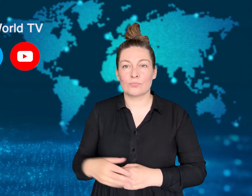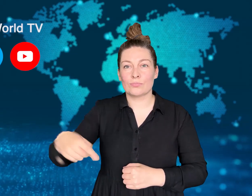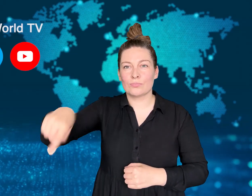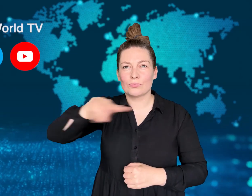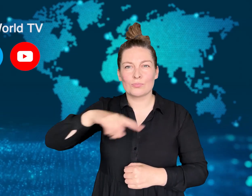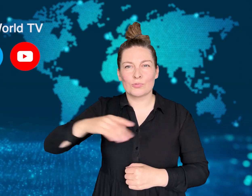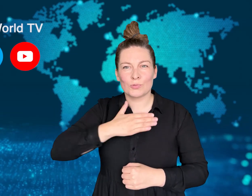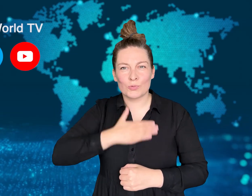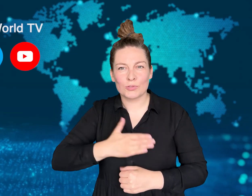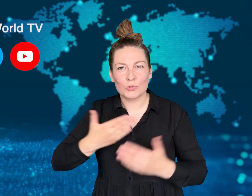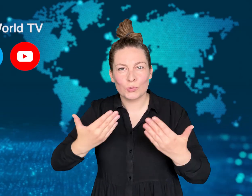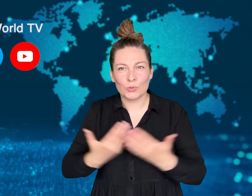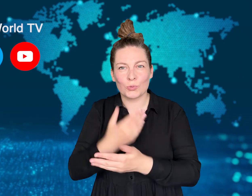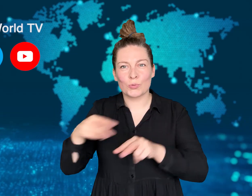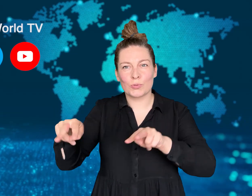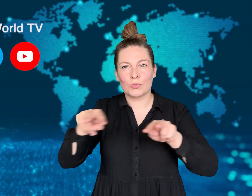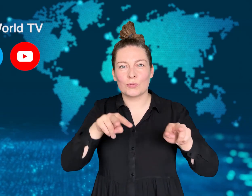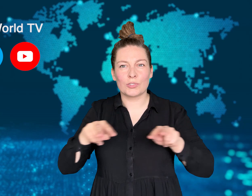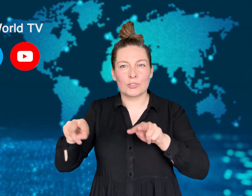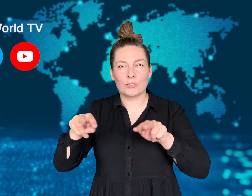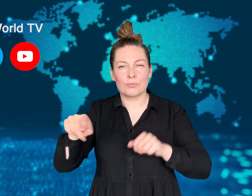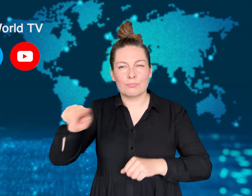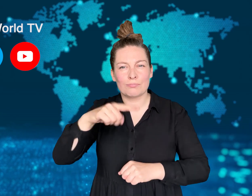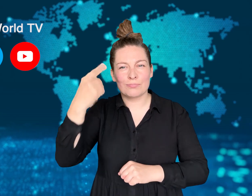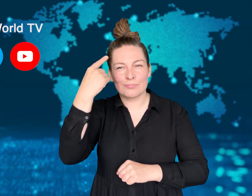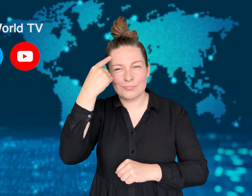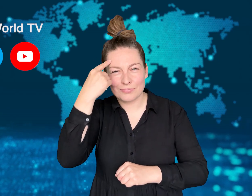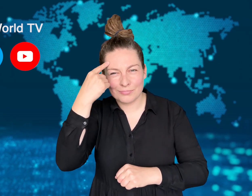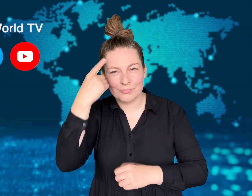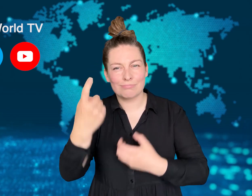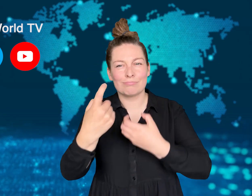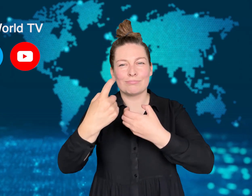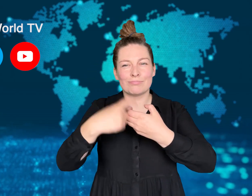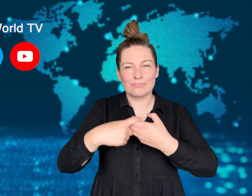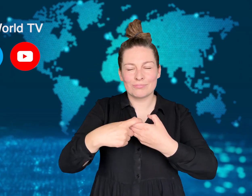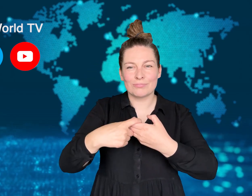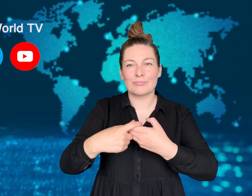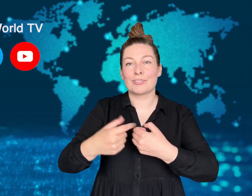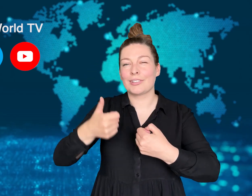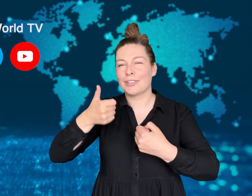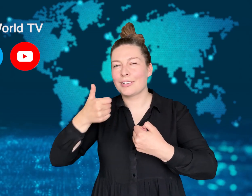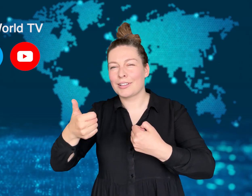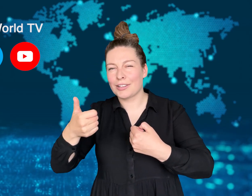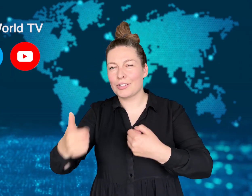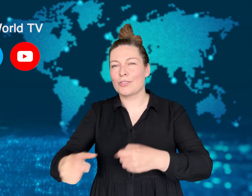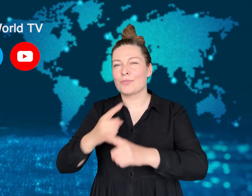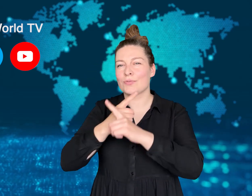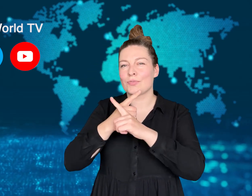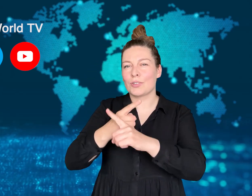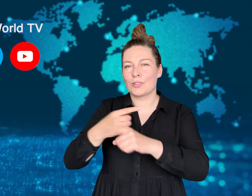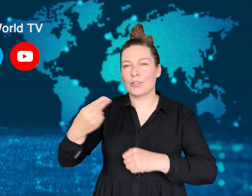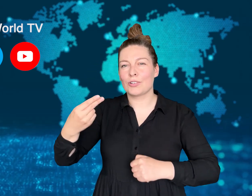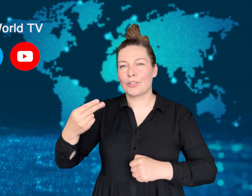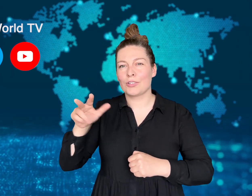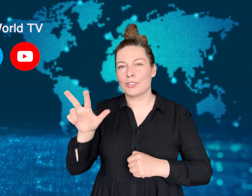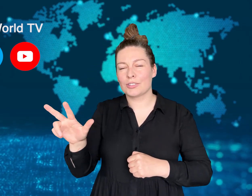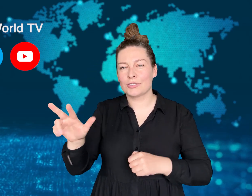Don't forget to subscribe, like, and follow H3 World TV